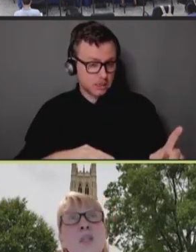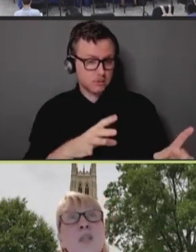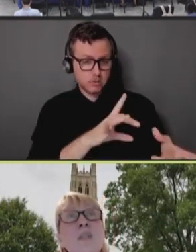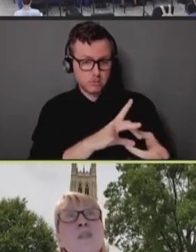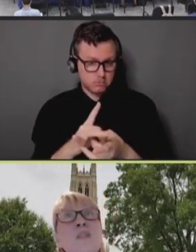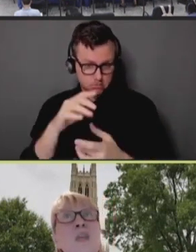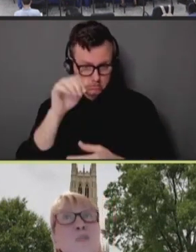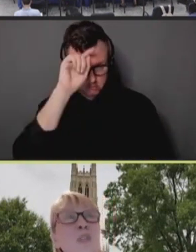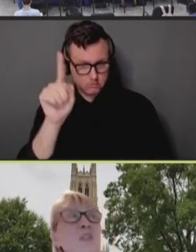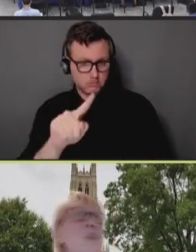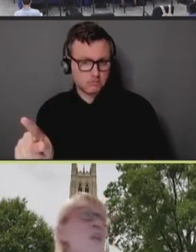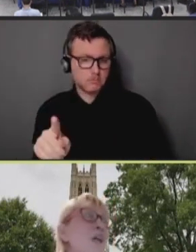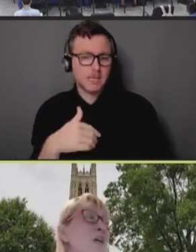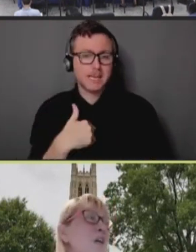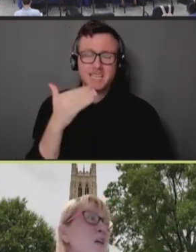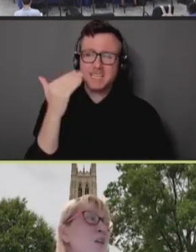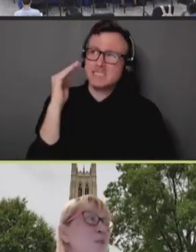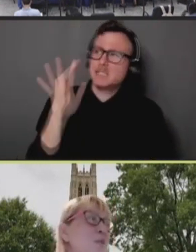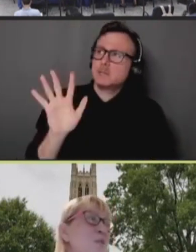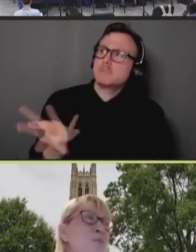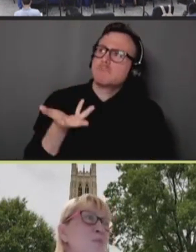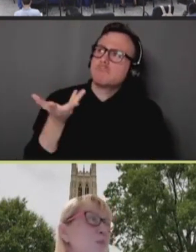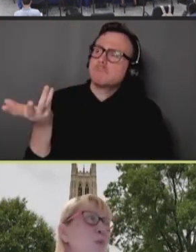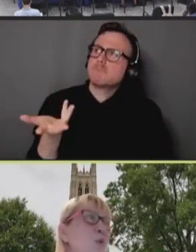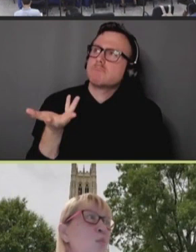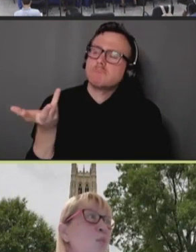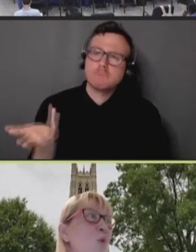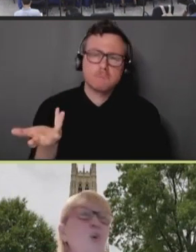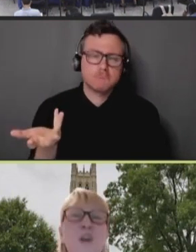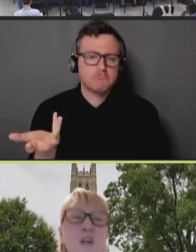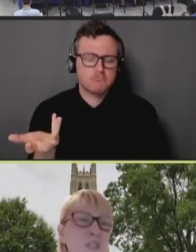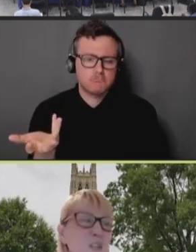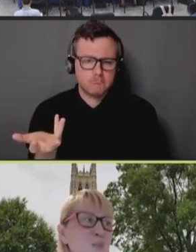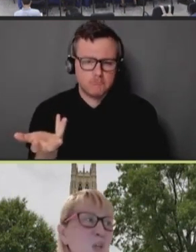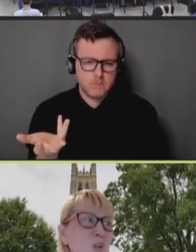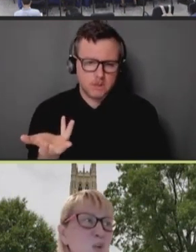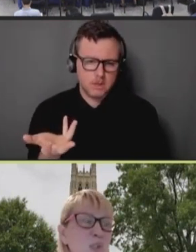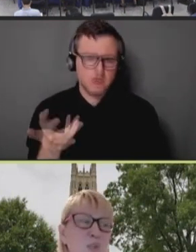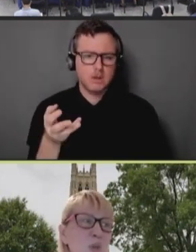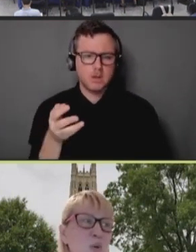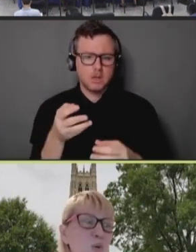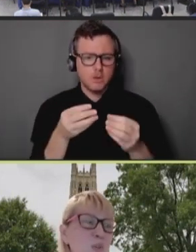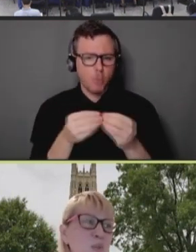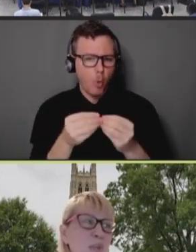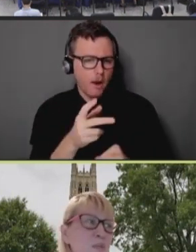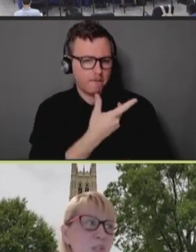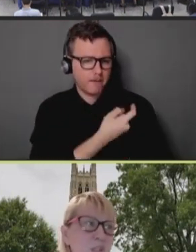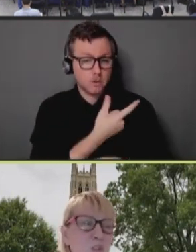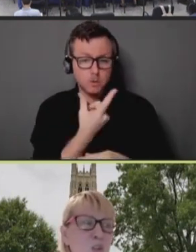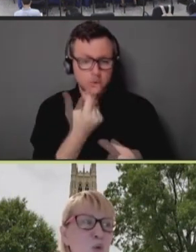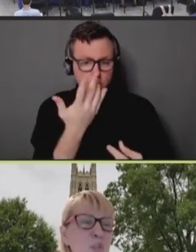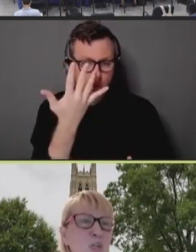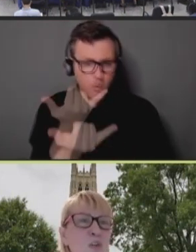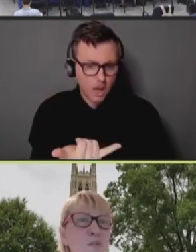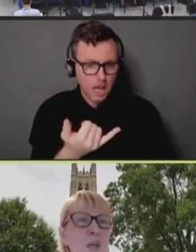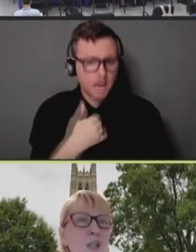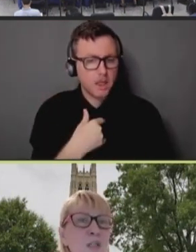It seems that like vaccines may do just because many vaccines show such effects.